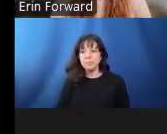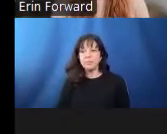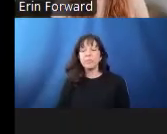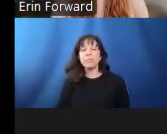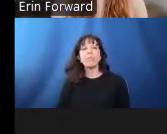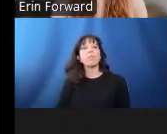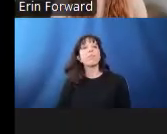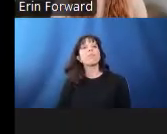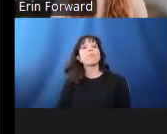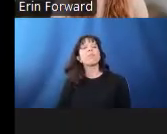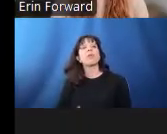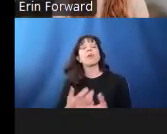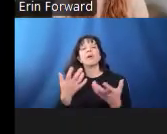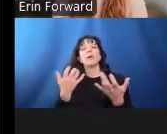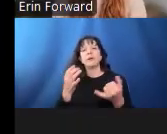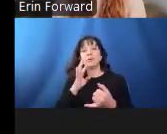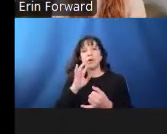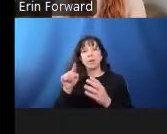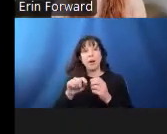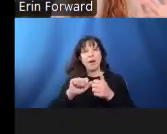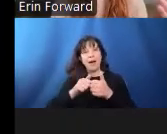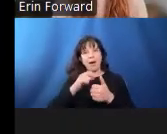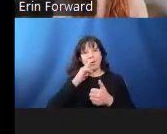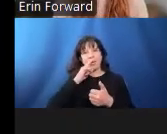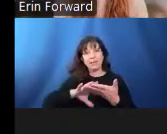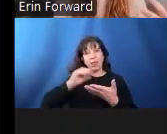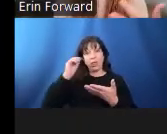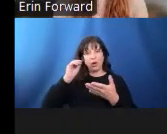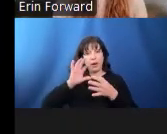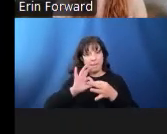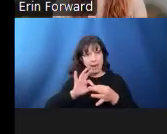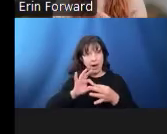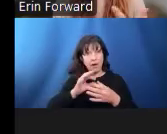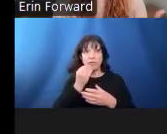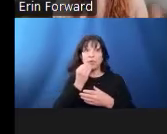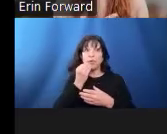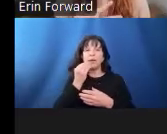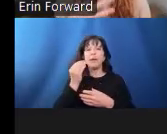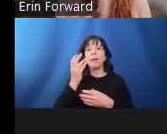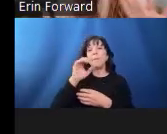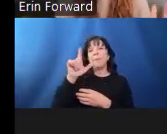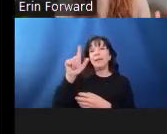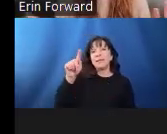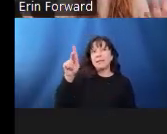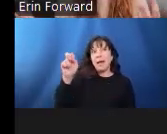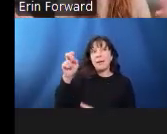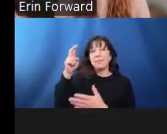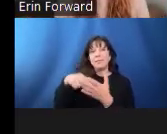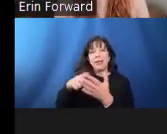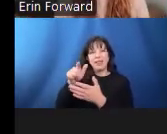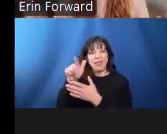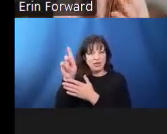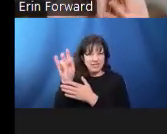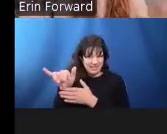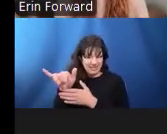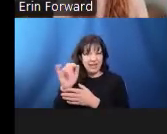comes to talking about how kids learn about food, I talk about mealtime literacy, which is a term I developed because I